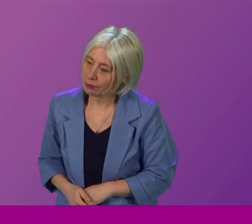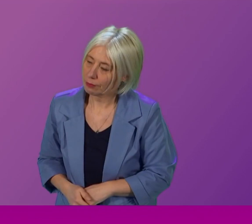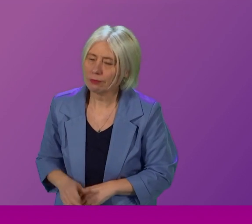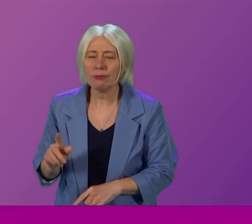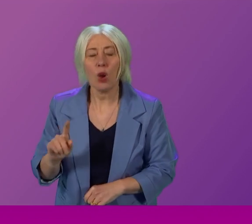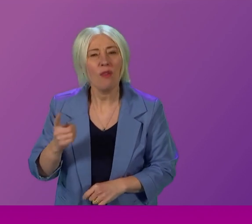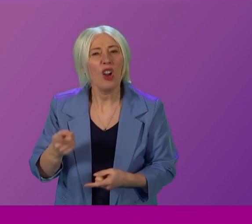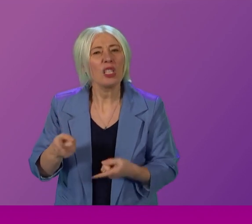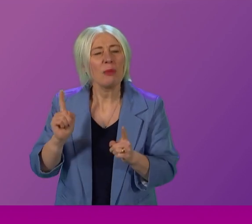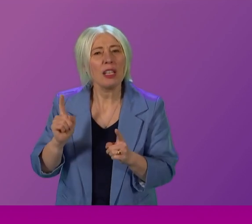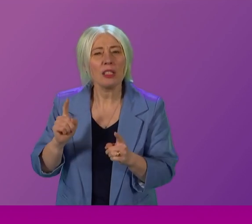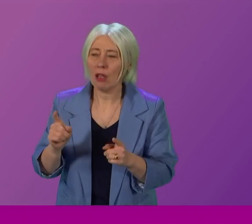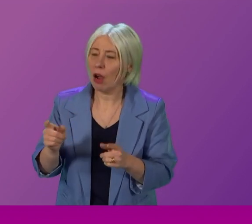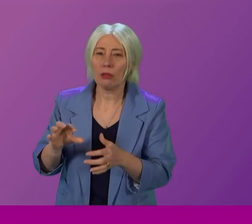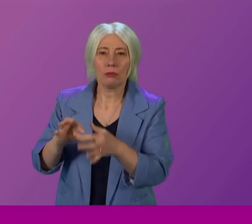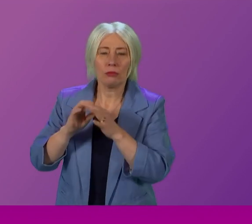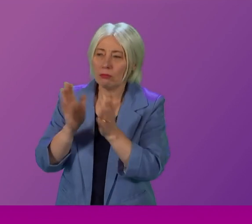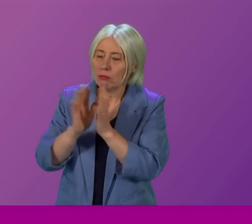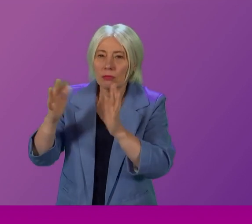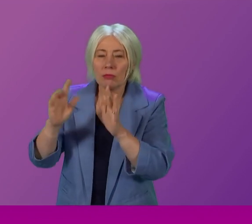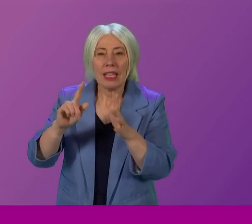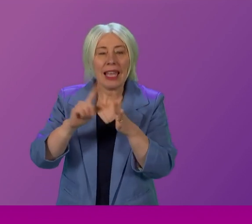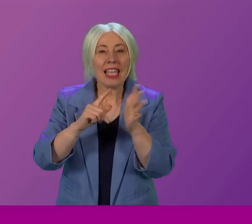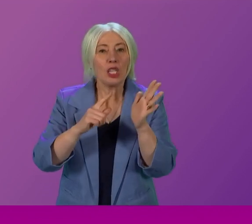Will the First Minister join me in congratulating East Lothian publican Patrick Cairney,